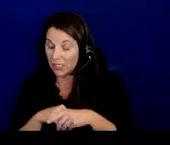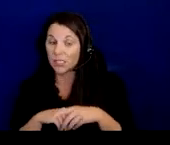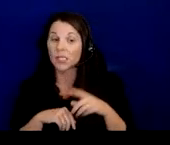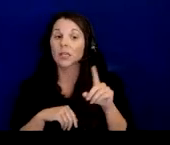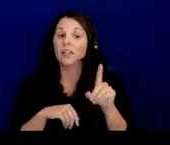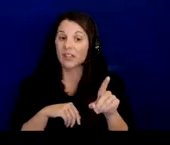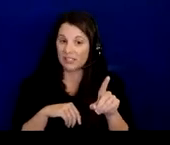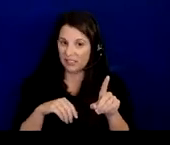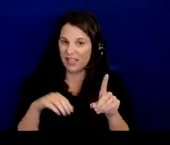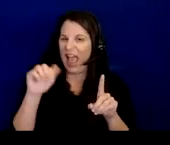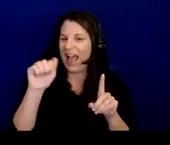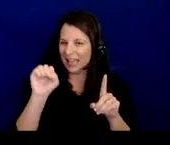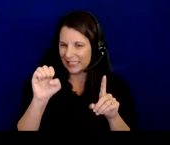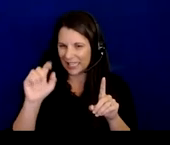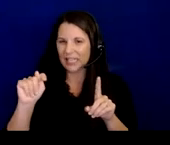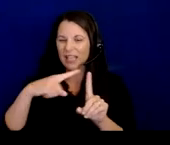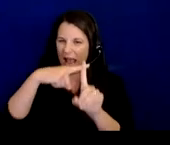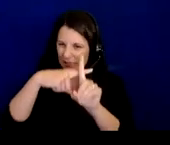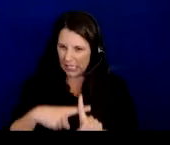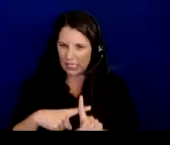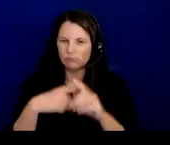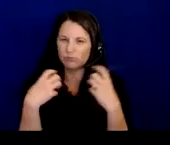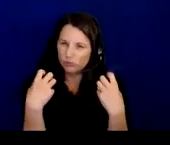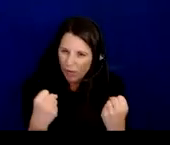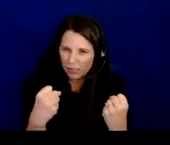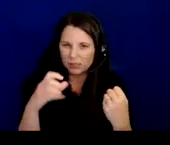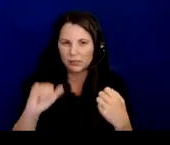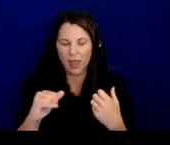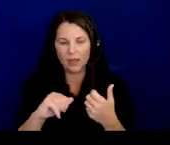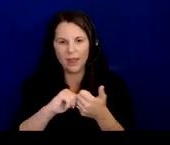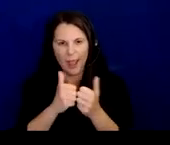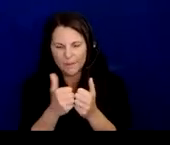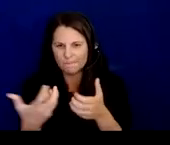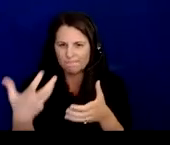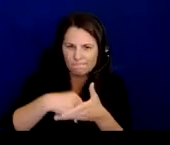We've talked about this co-creation leveraging of that multidirectional flow of knowledge.